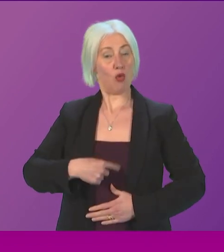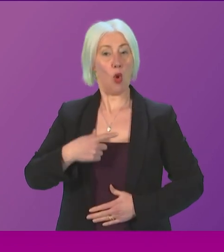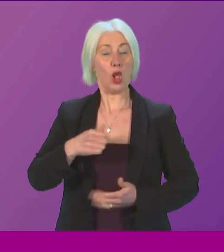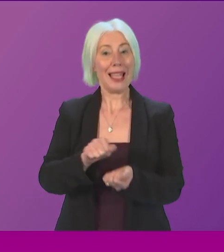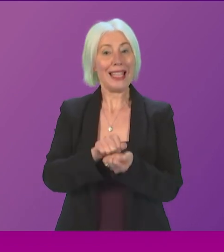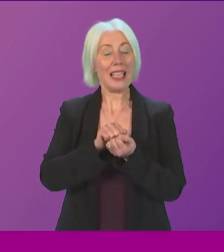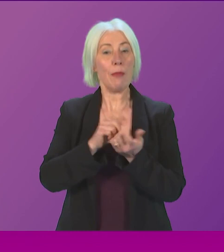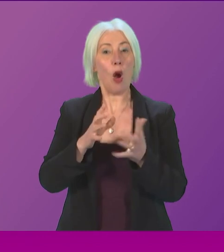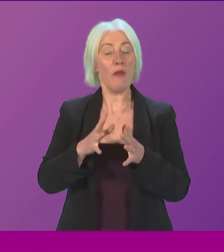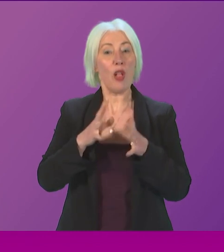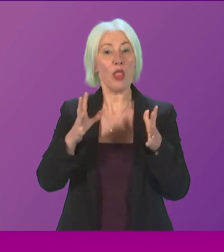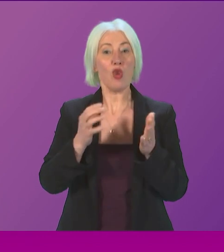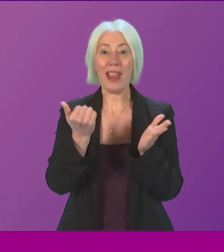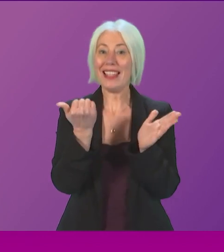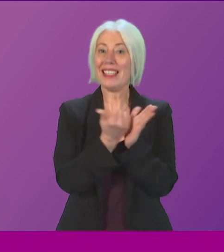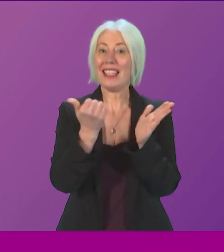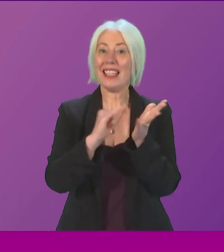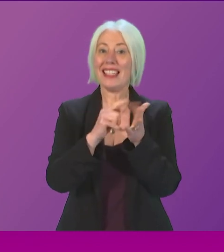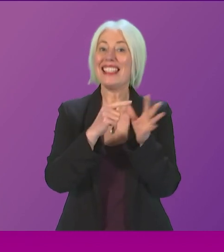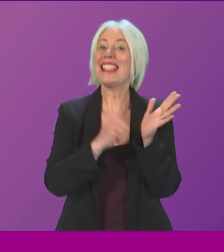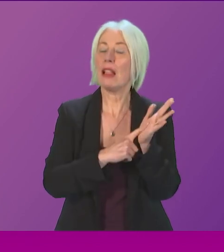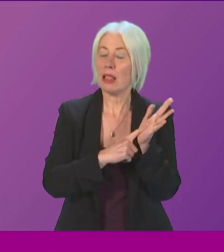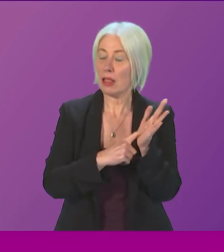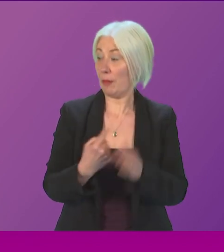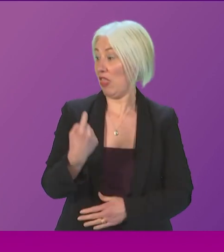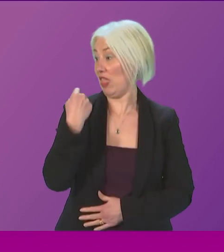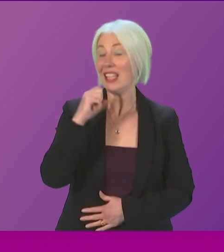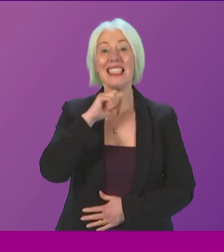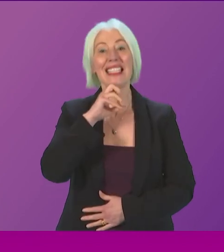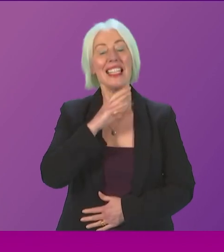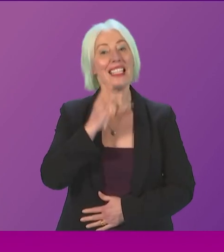of the Great Seal, and on Saturday, I represented Scotland at the coronation.